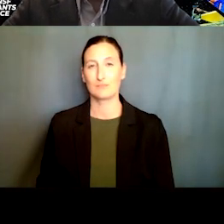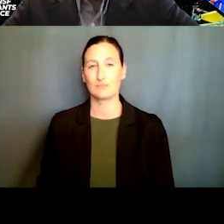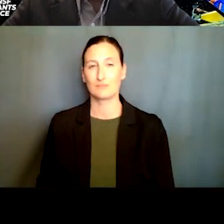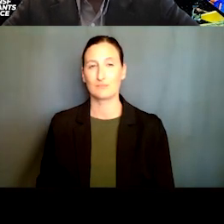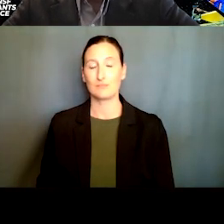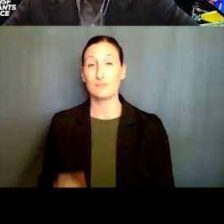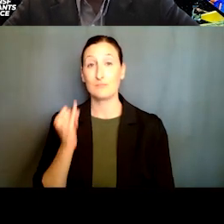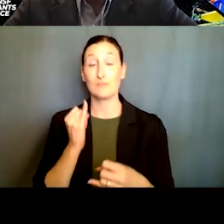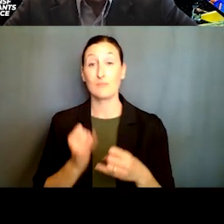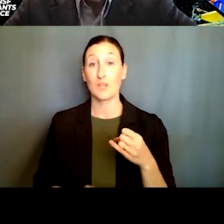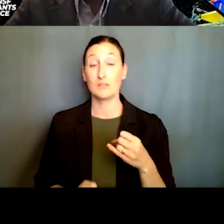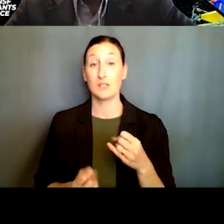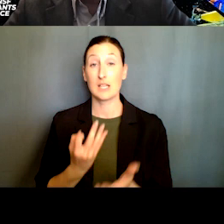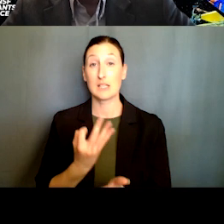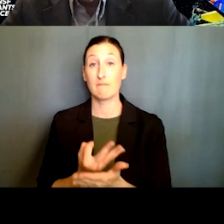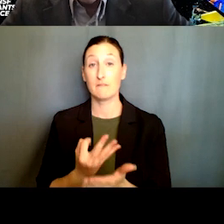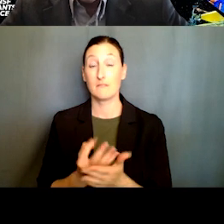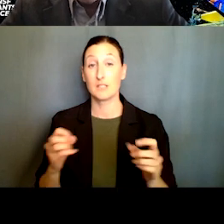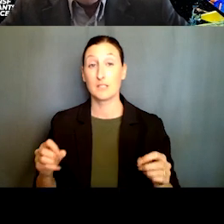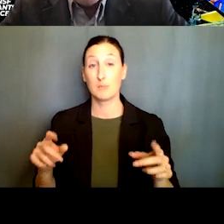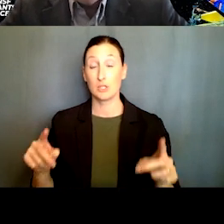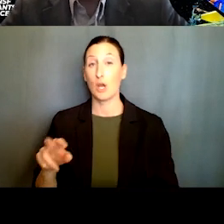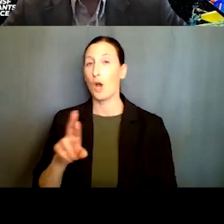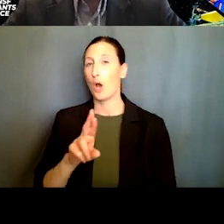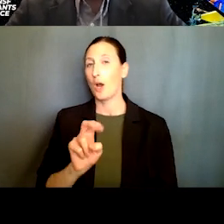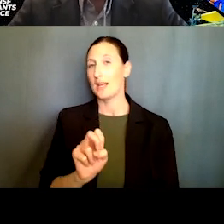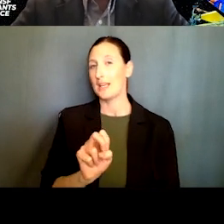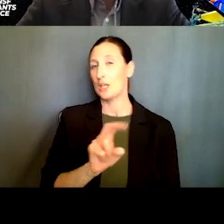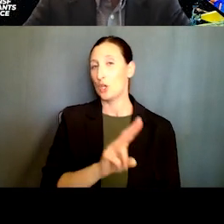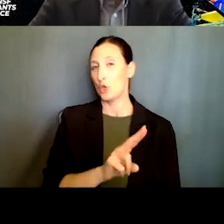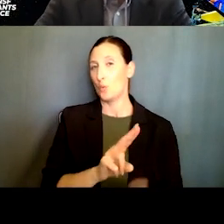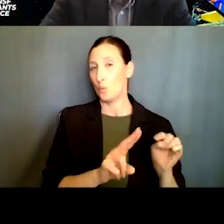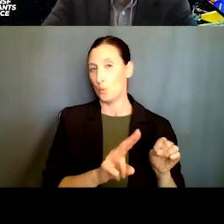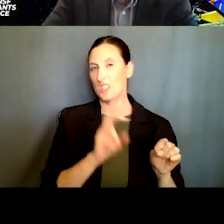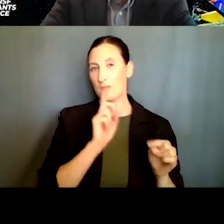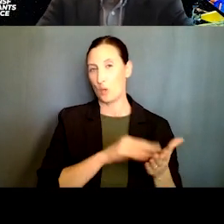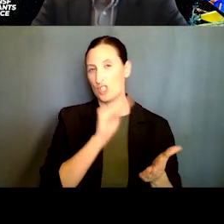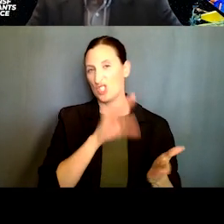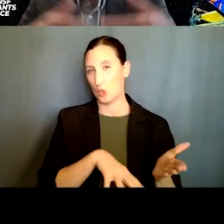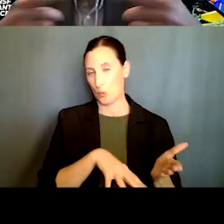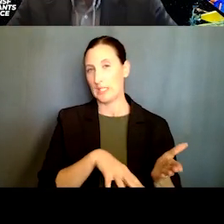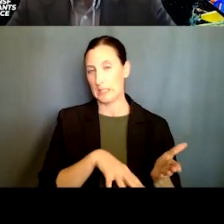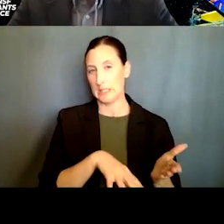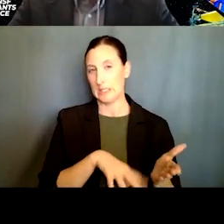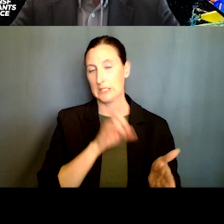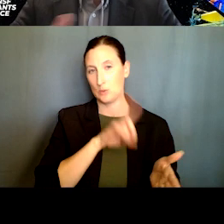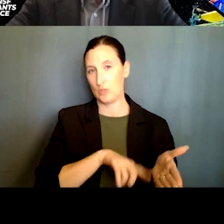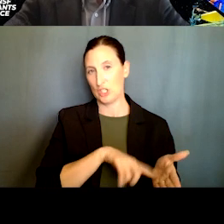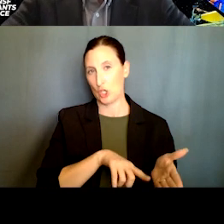The last funding opportunity, so REUs are for students, that's for students, faculty guide student research.